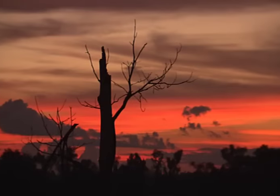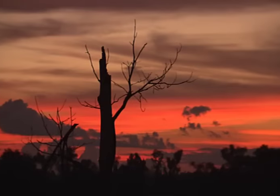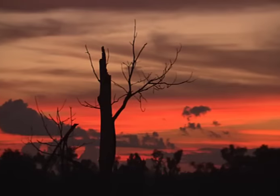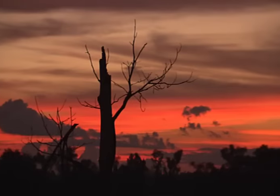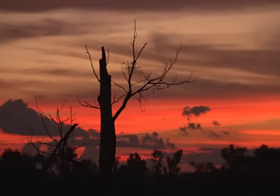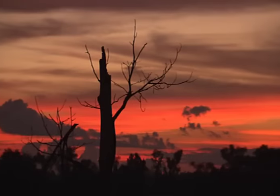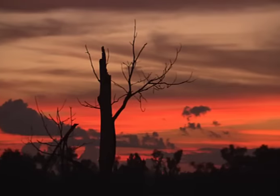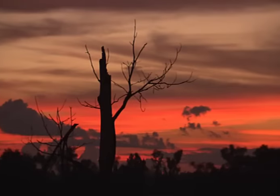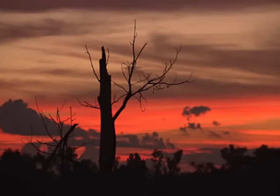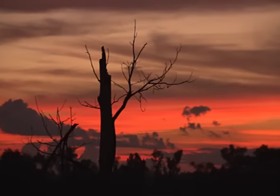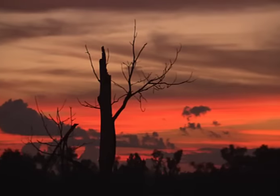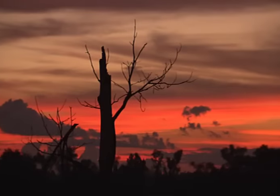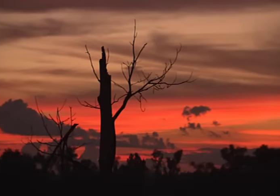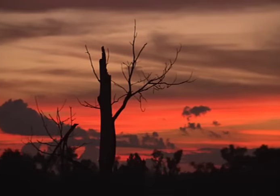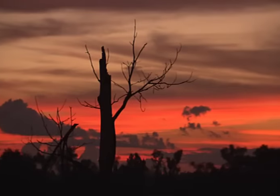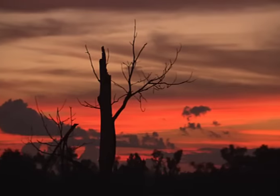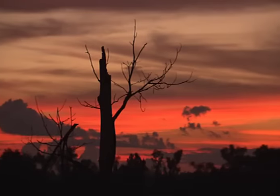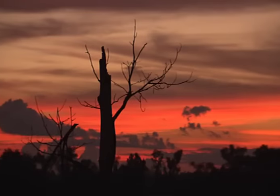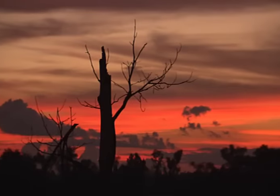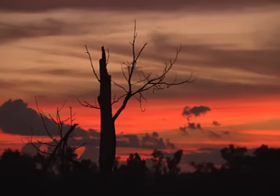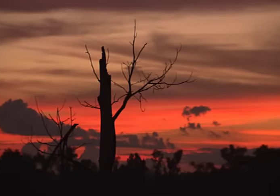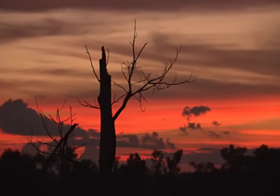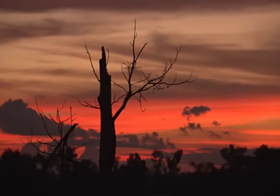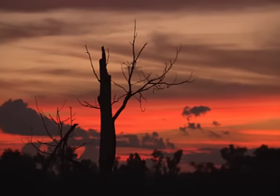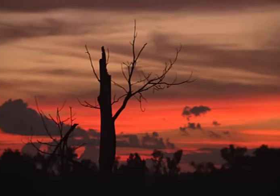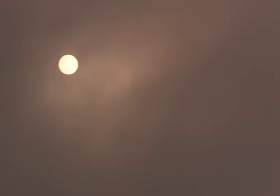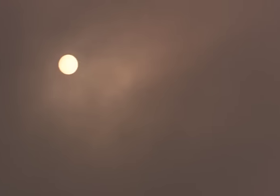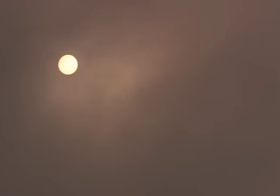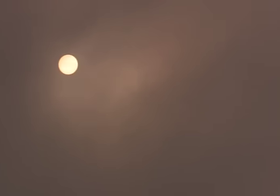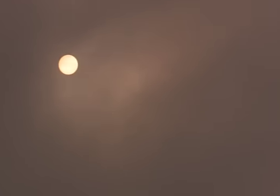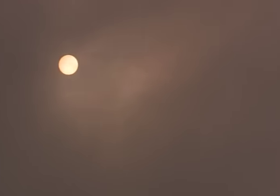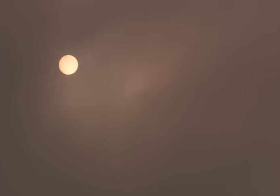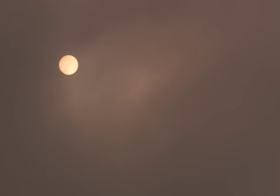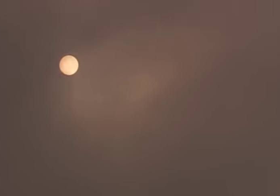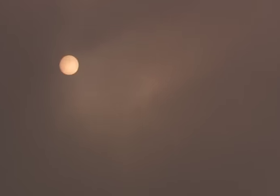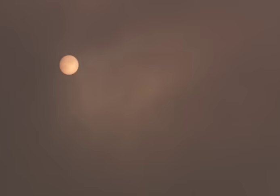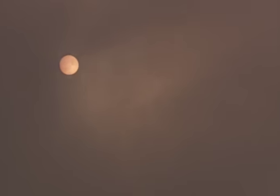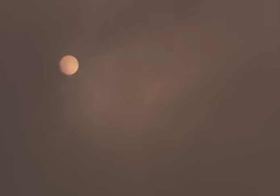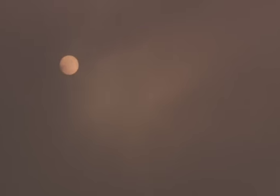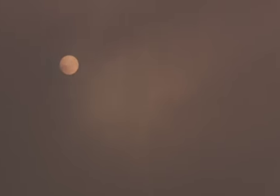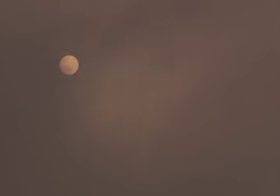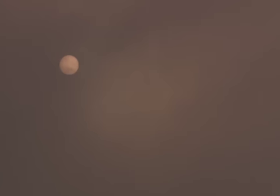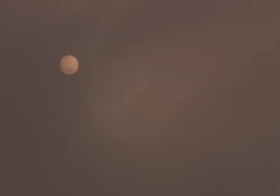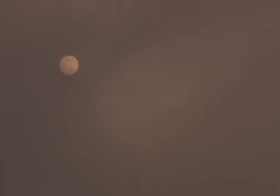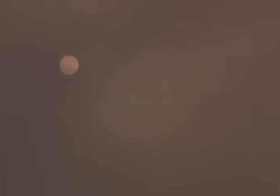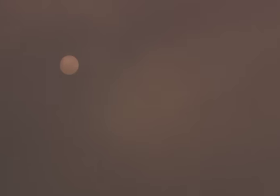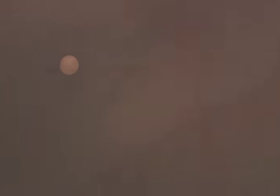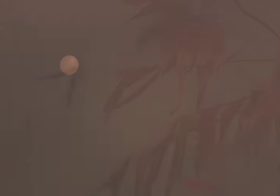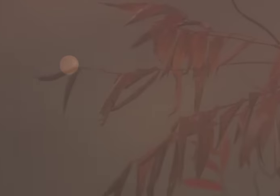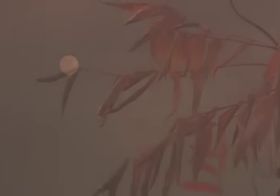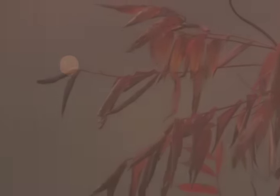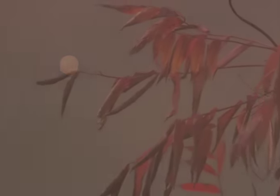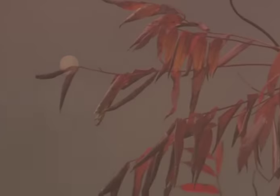But one group of souls seemed locked away forever from the word of God.